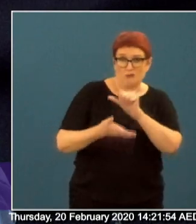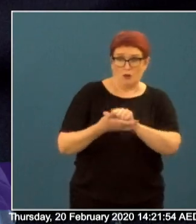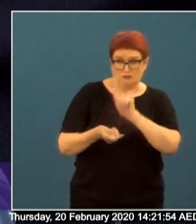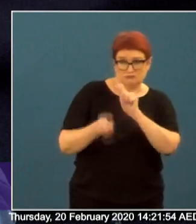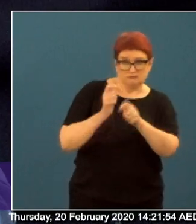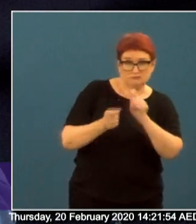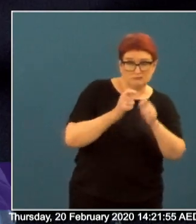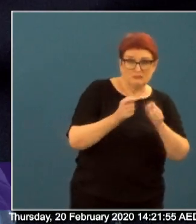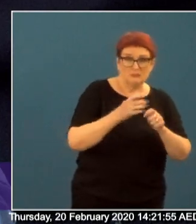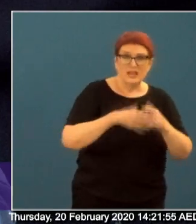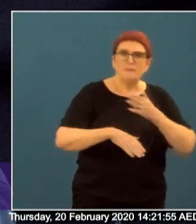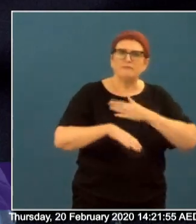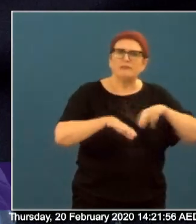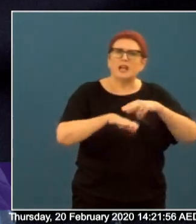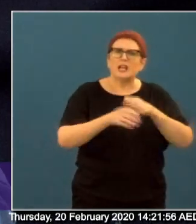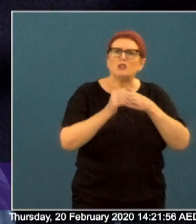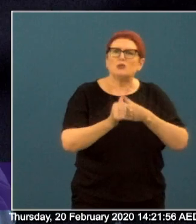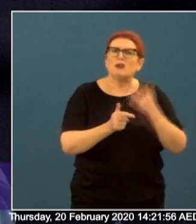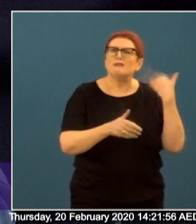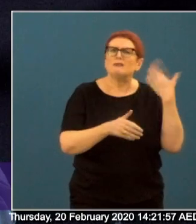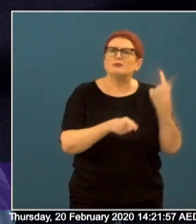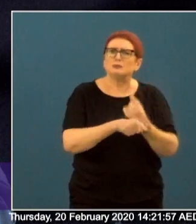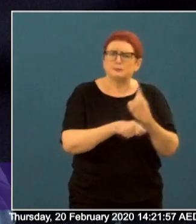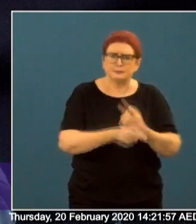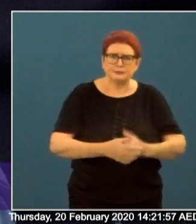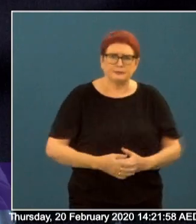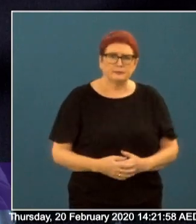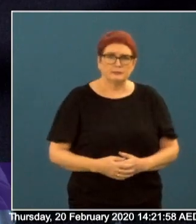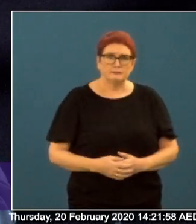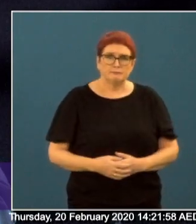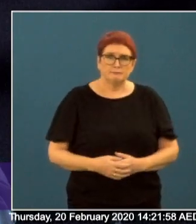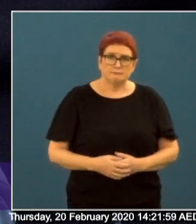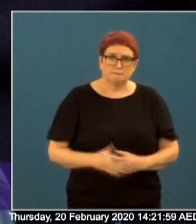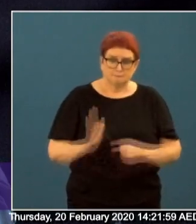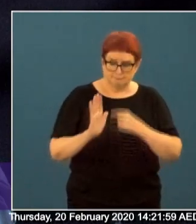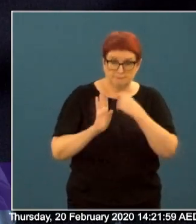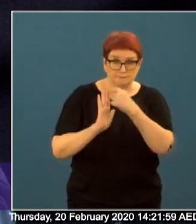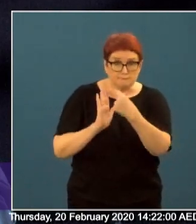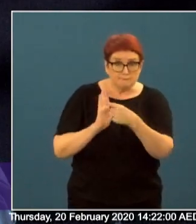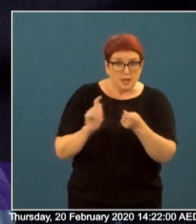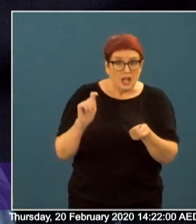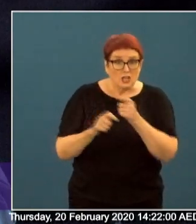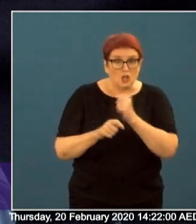That was referred to earlier. And we feel that these adjustments should be universally adopted in clinical practice.